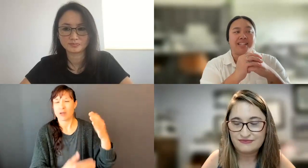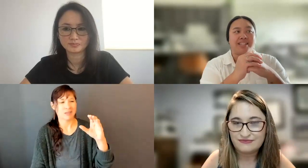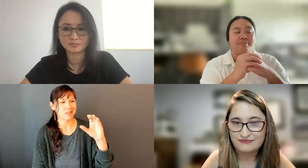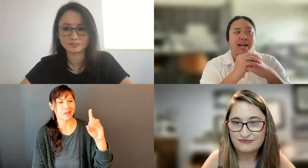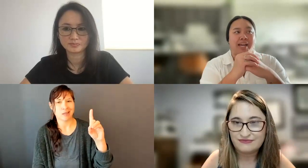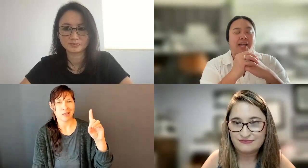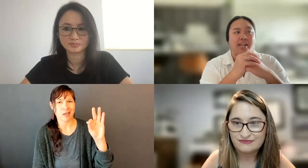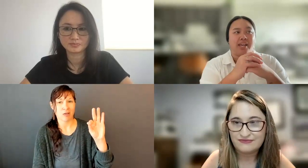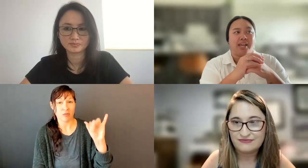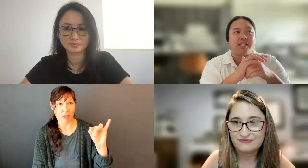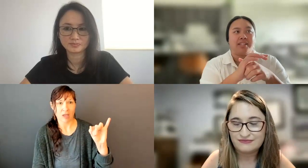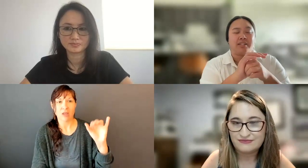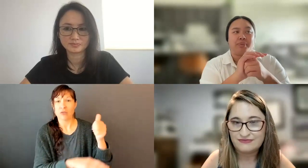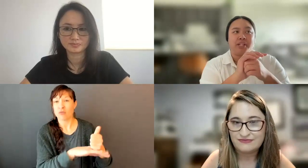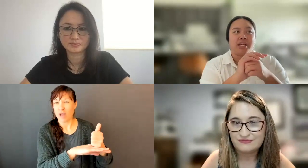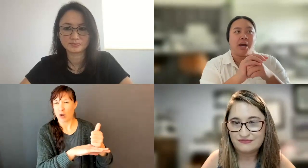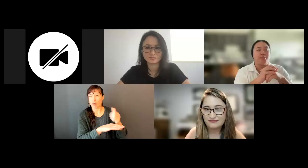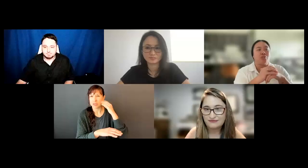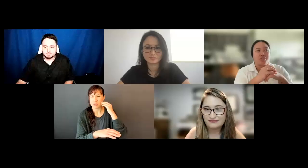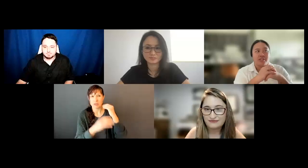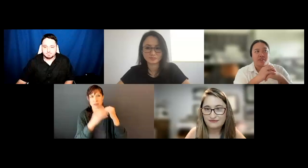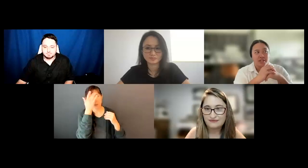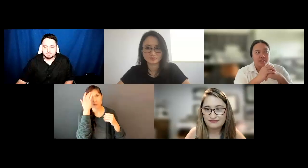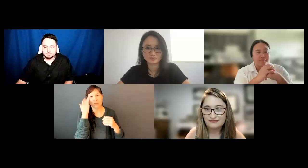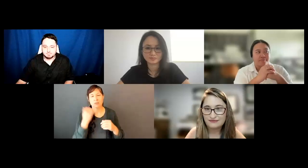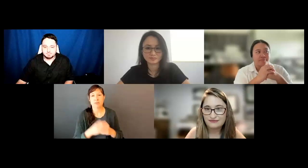presented by the Disability Opportunity Fund.